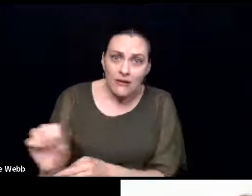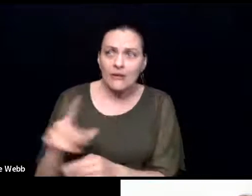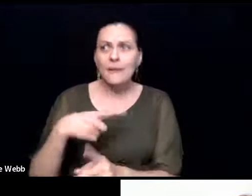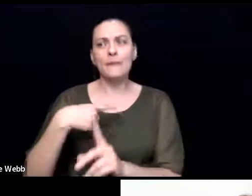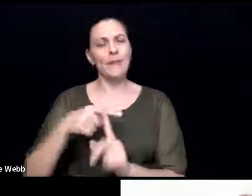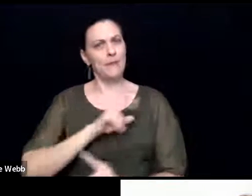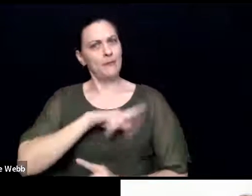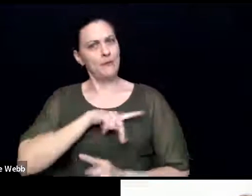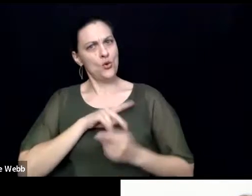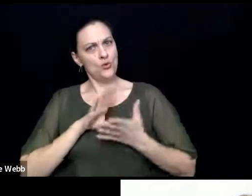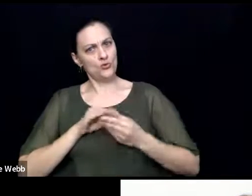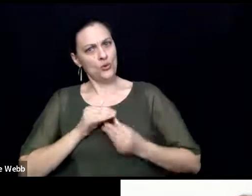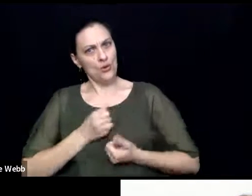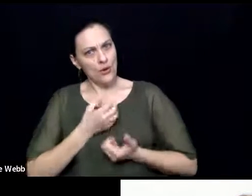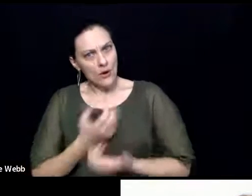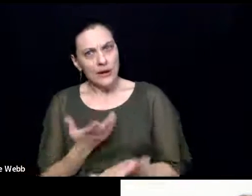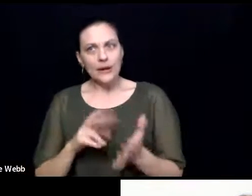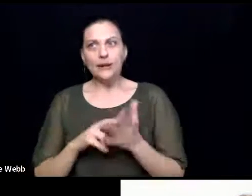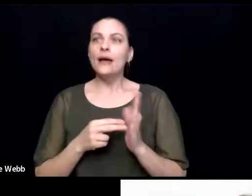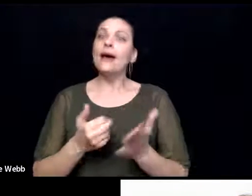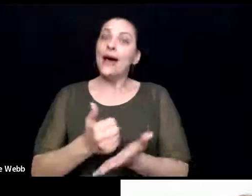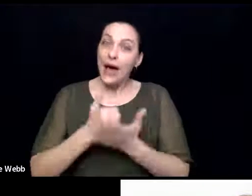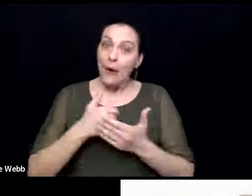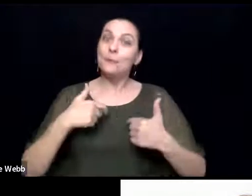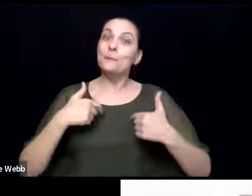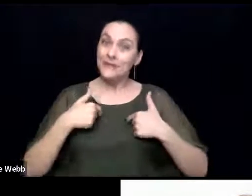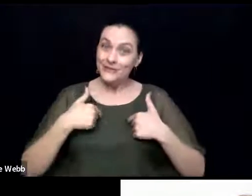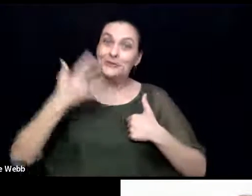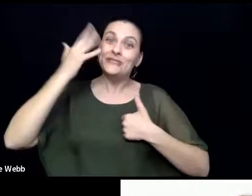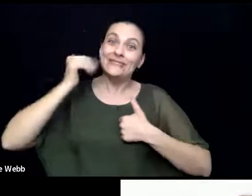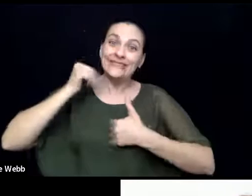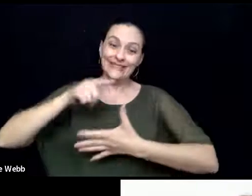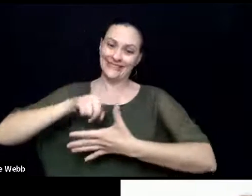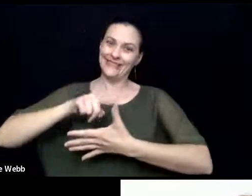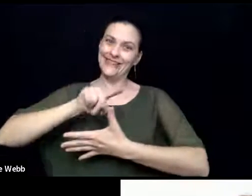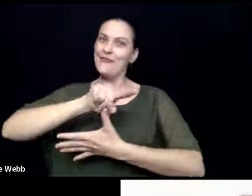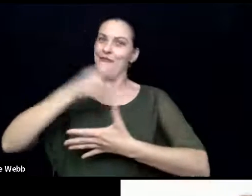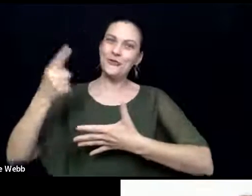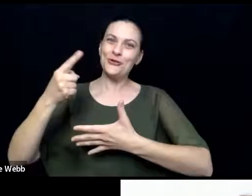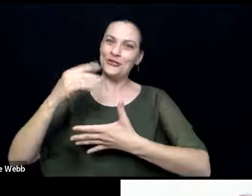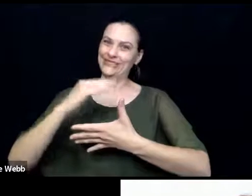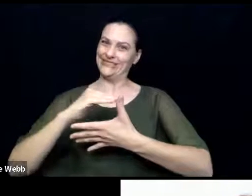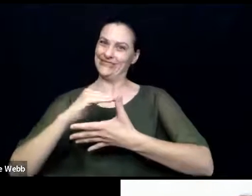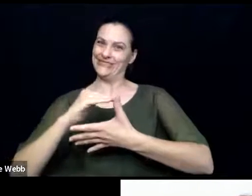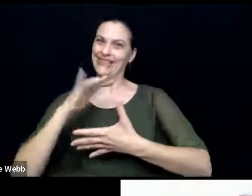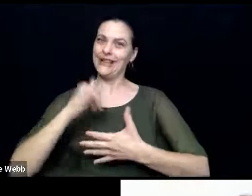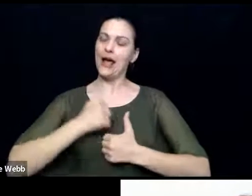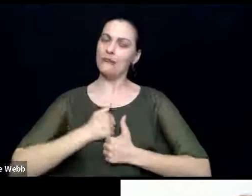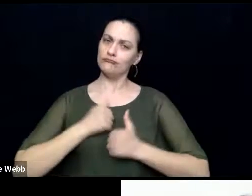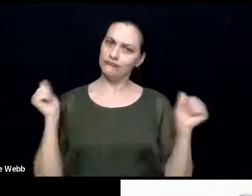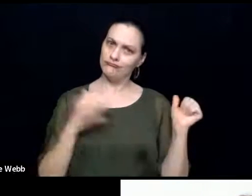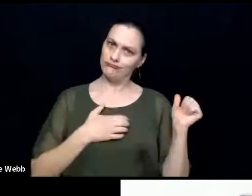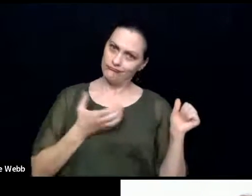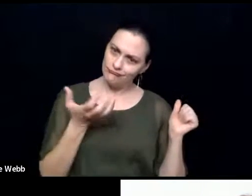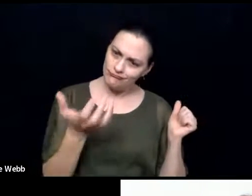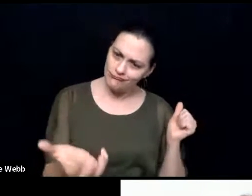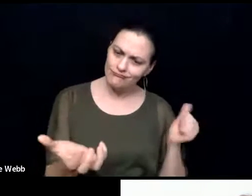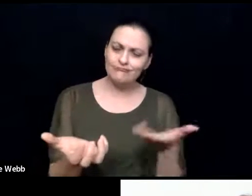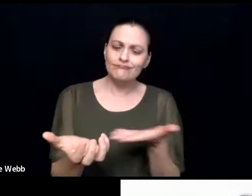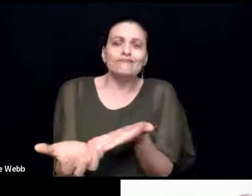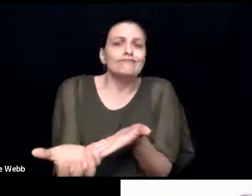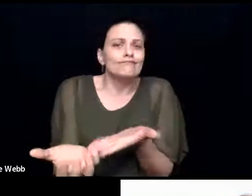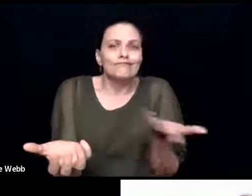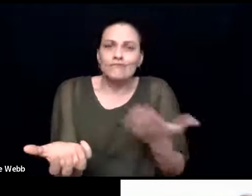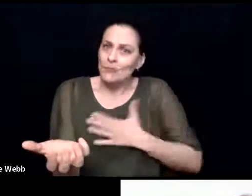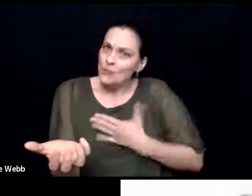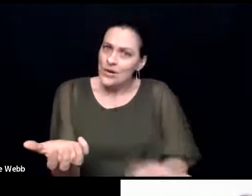trying to model vulnerability because when we are vulnerable it is more impactful and helps build